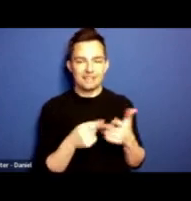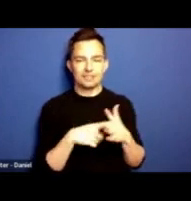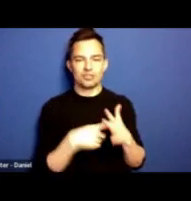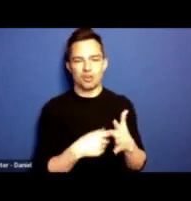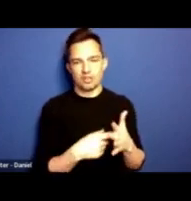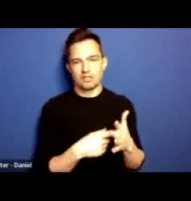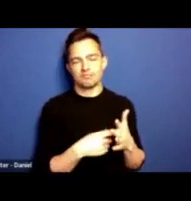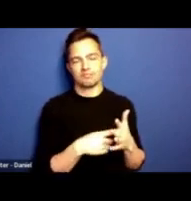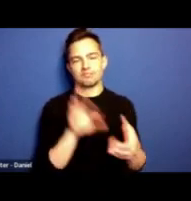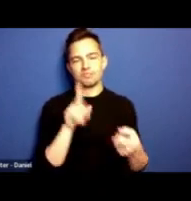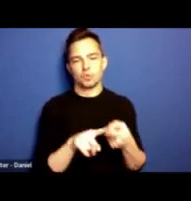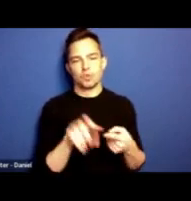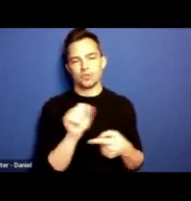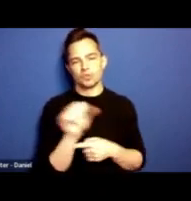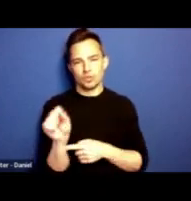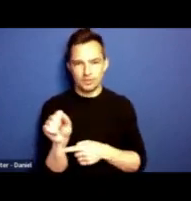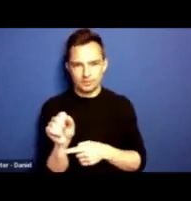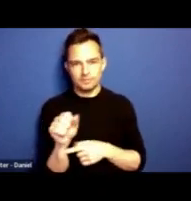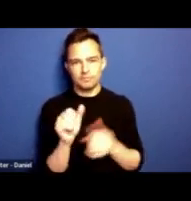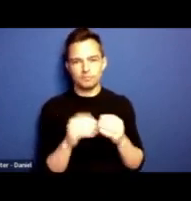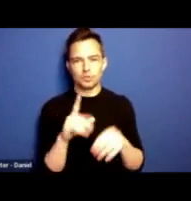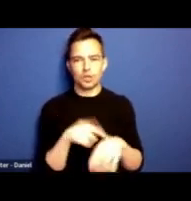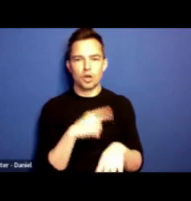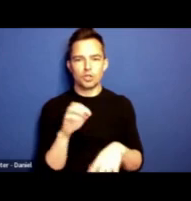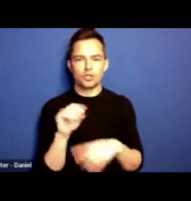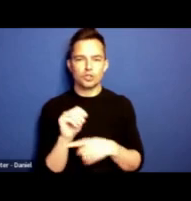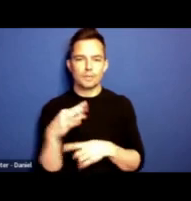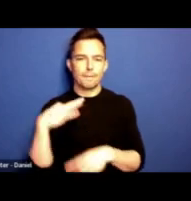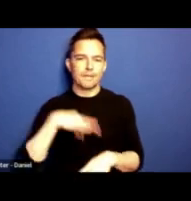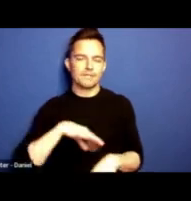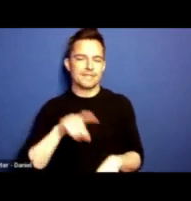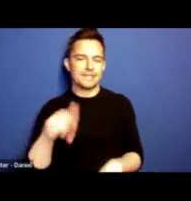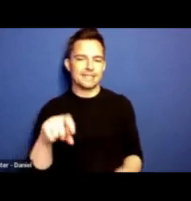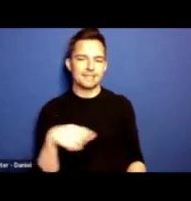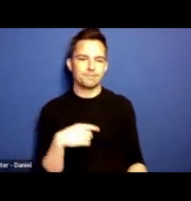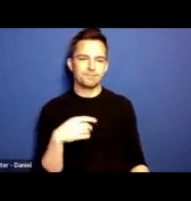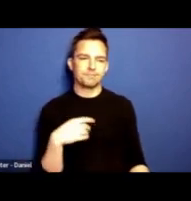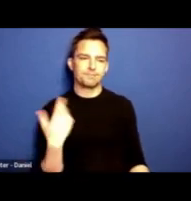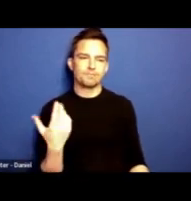social security and those more long term benefits that are needed. And then we helped him